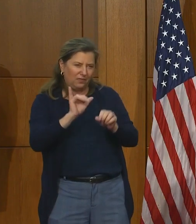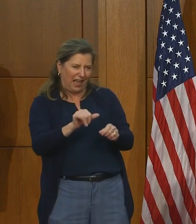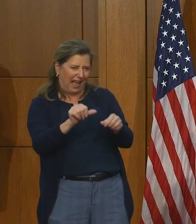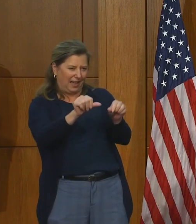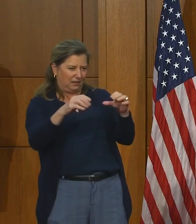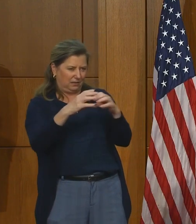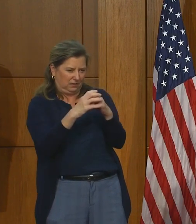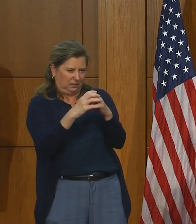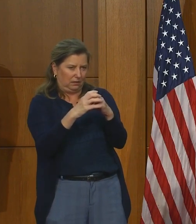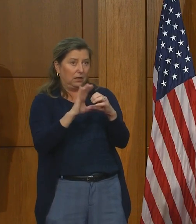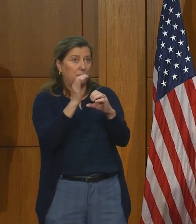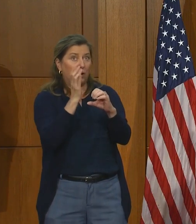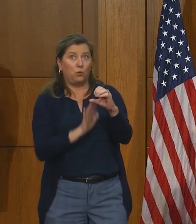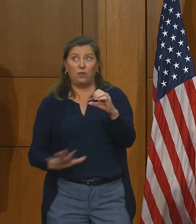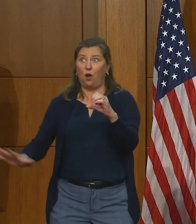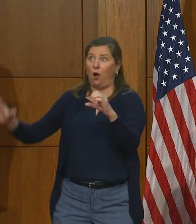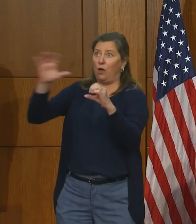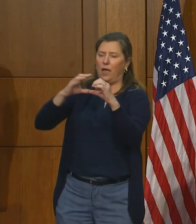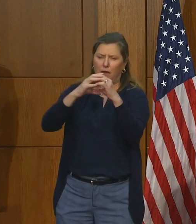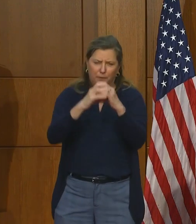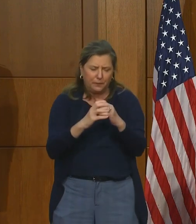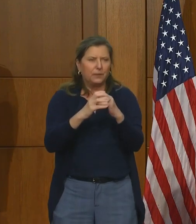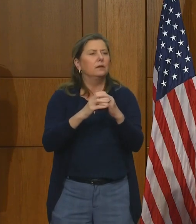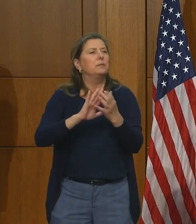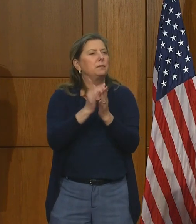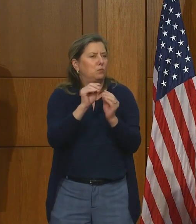YOU LOOK AT THE TIRES TO GET.